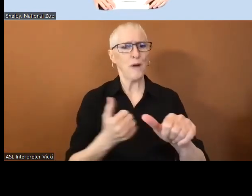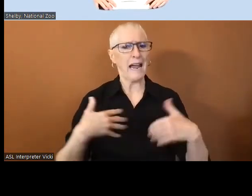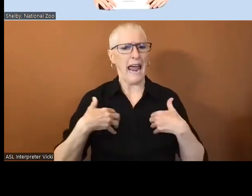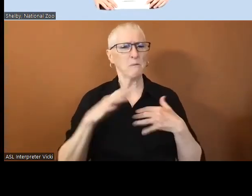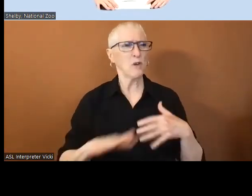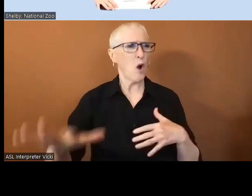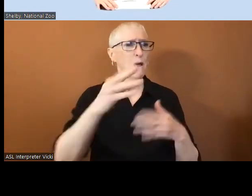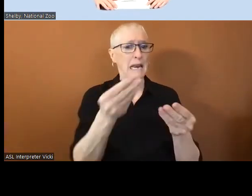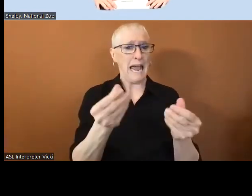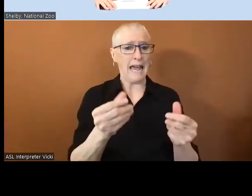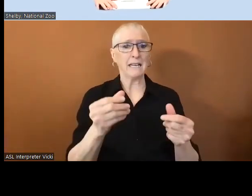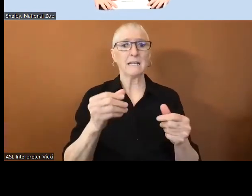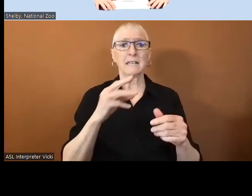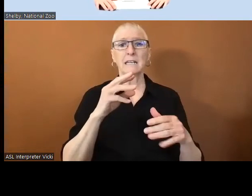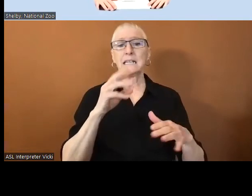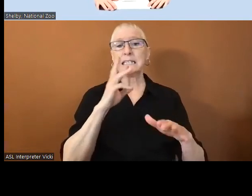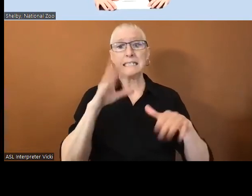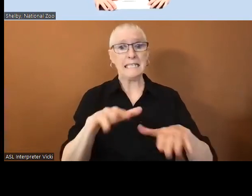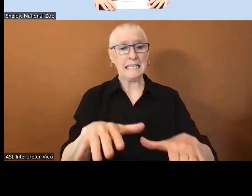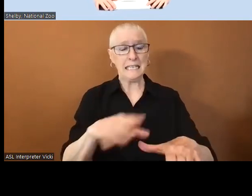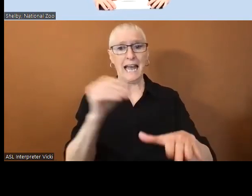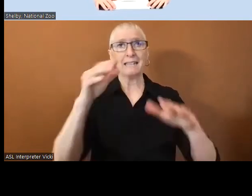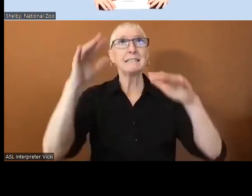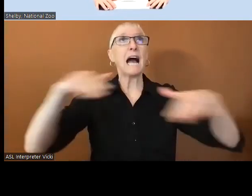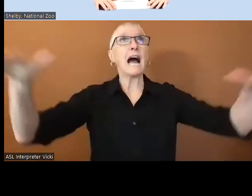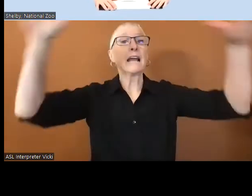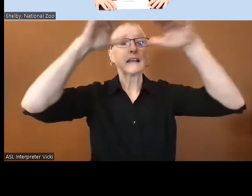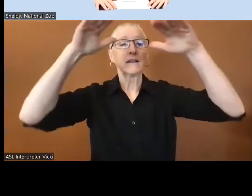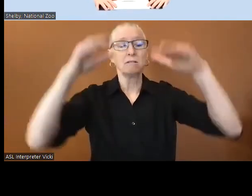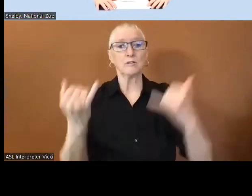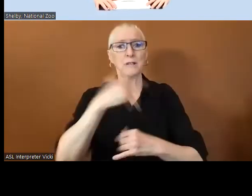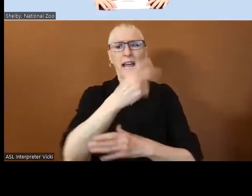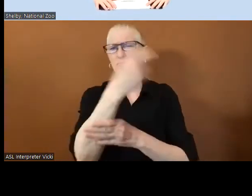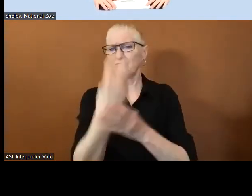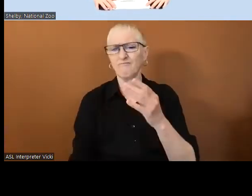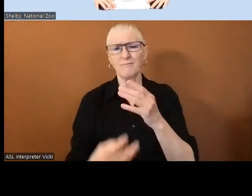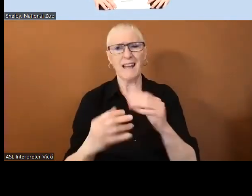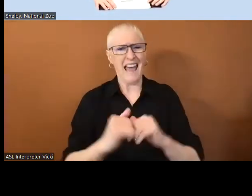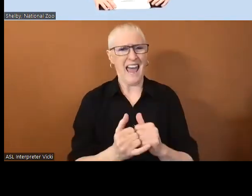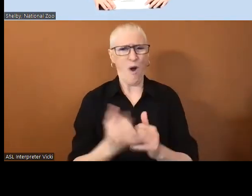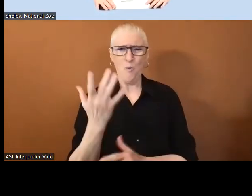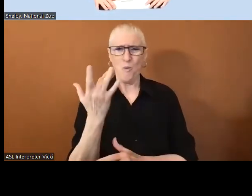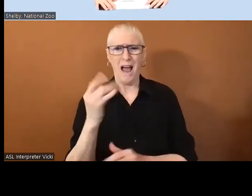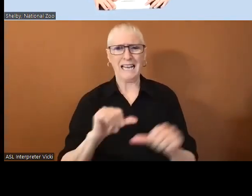sea, and the sky. Today, we're going to dive into how and why scientists track aquatic species.